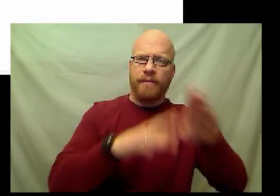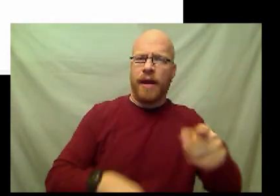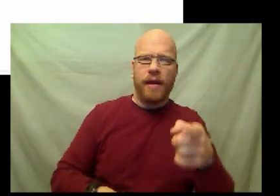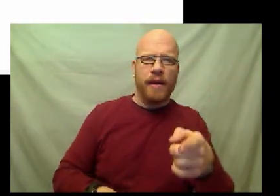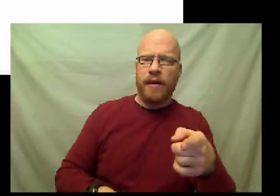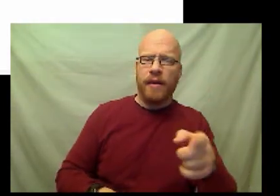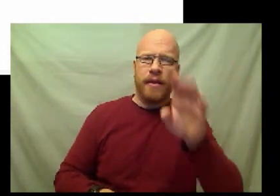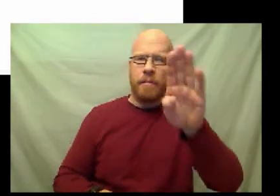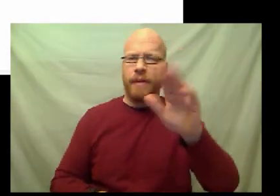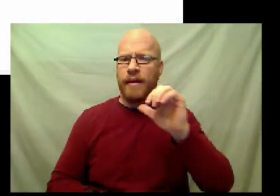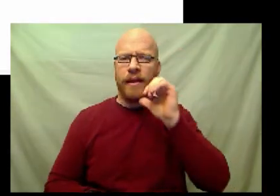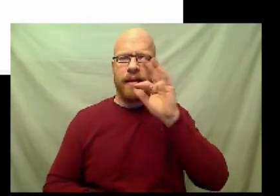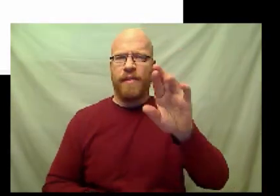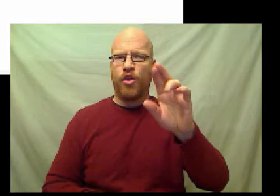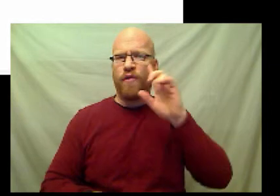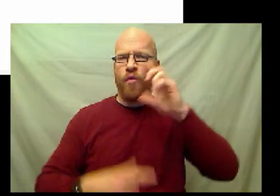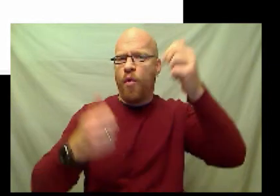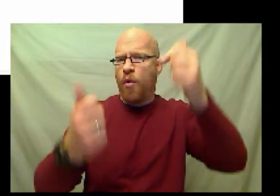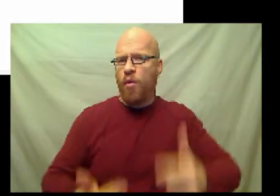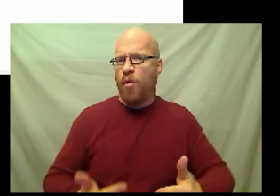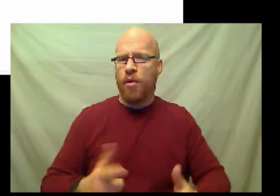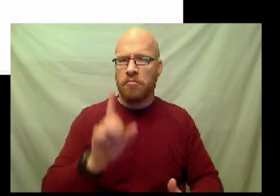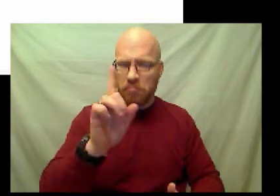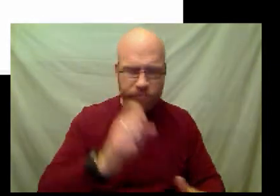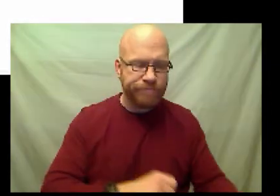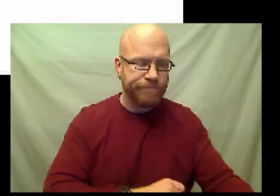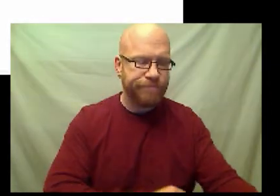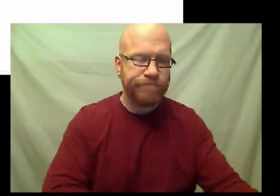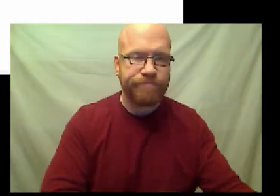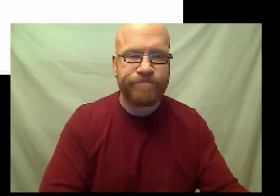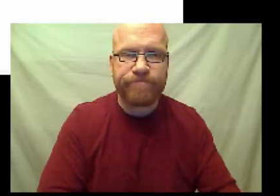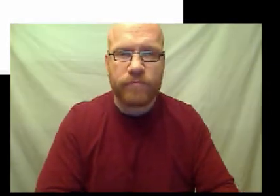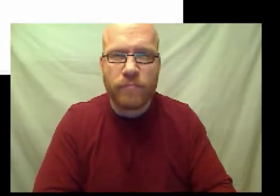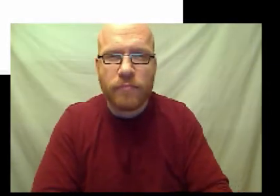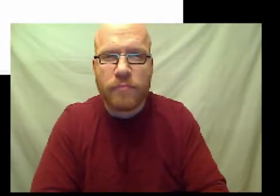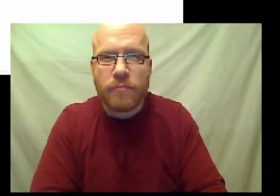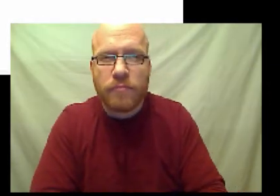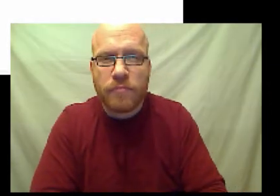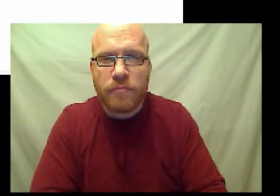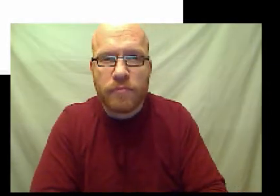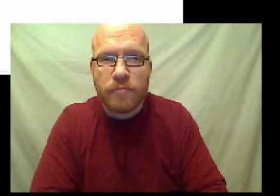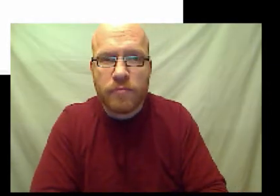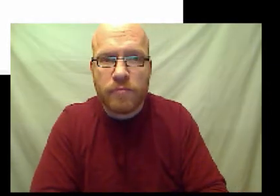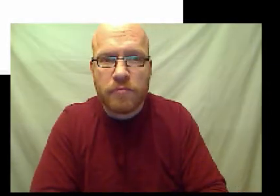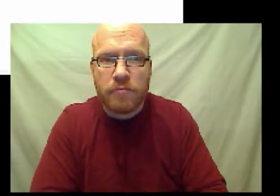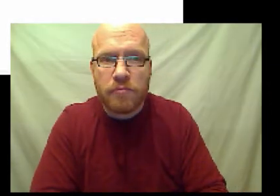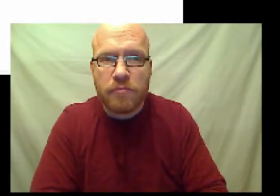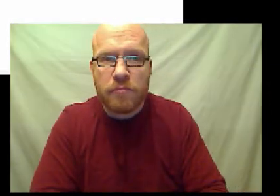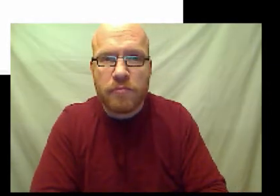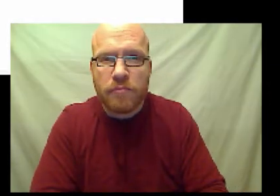that means B cannot divide each term. So D -- B is not involved in our GCF.